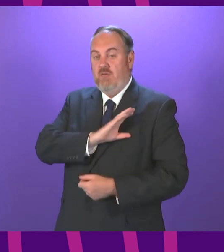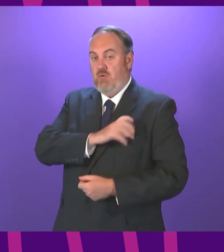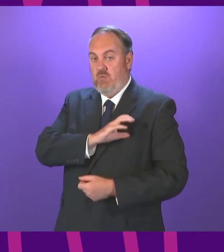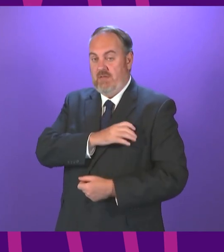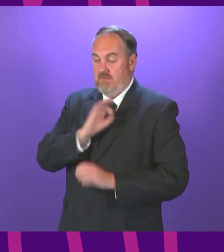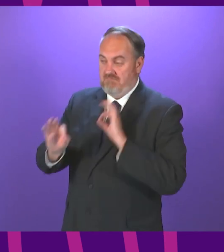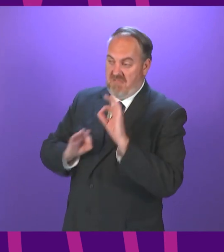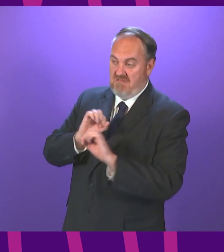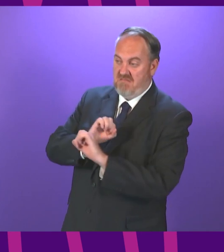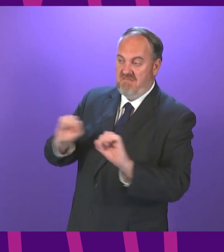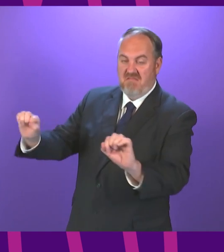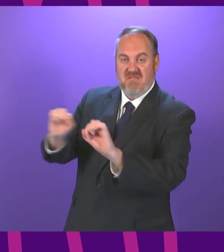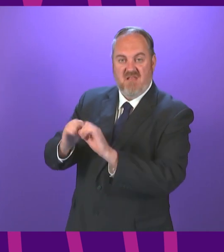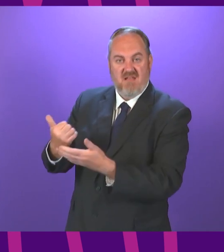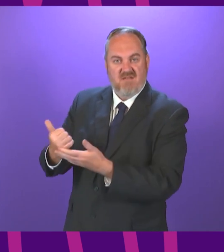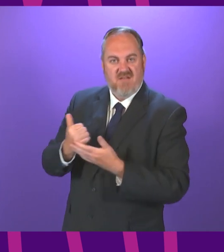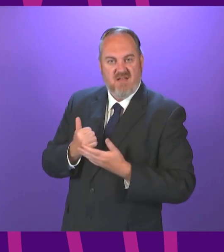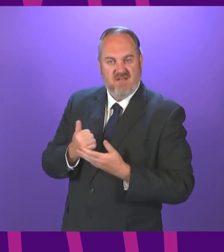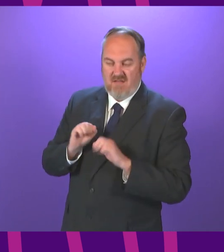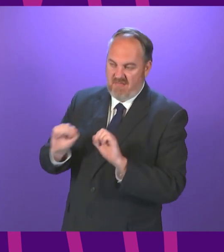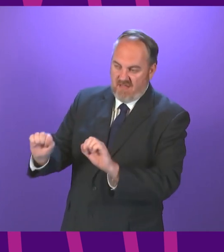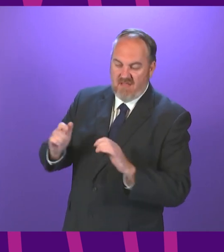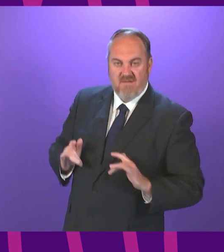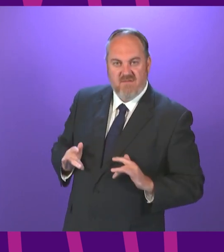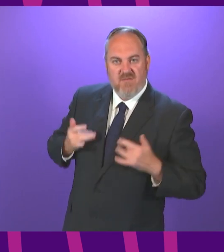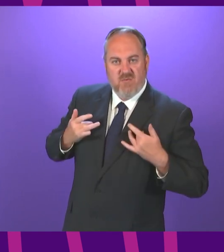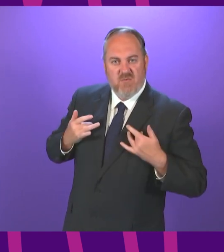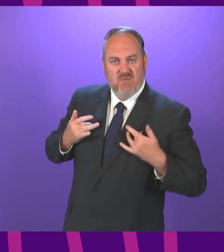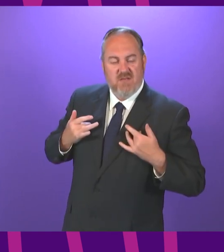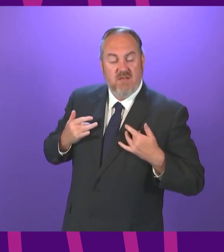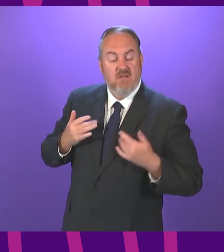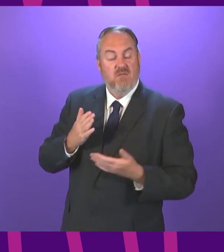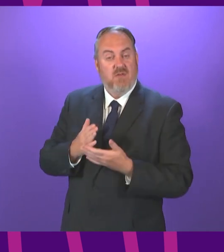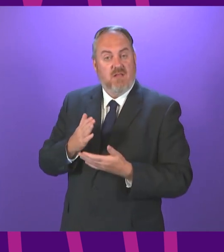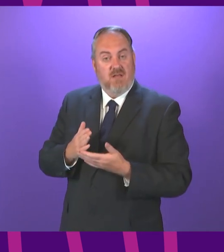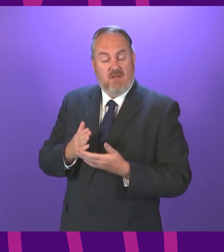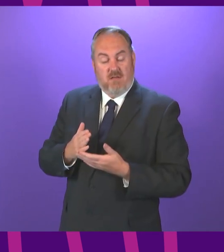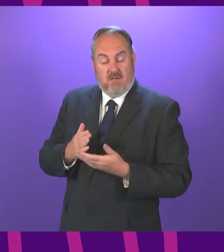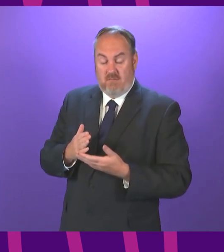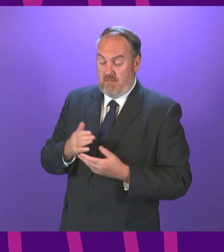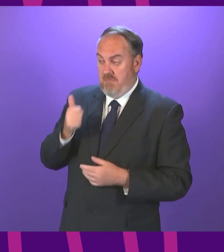carefully to their views. I am very mindful of the fact that when I talk about this—as Willie Rennie